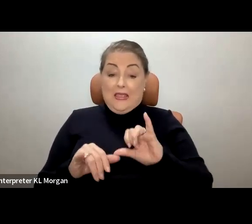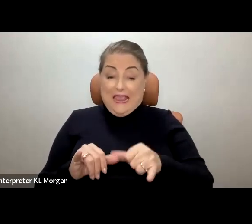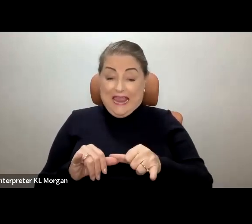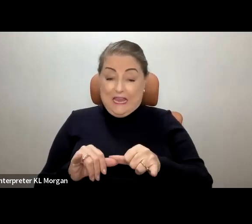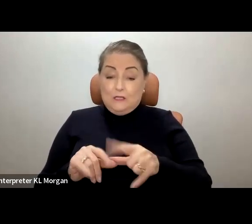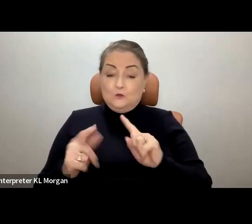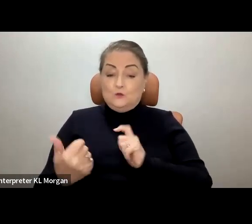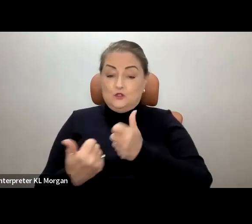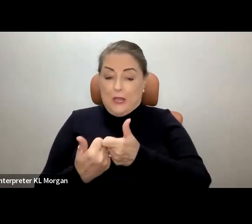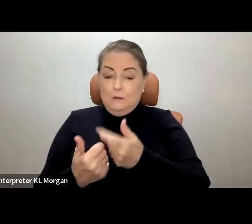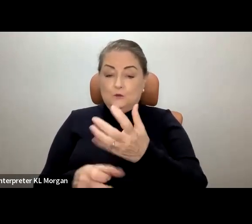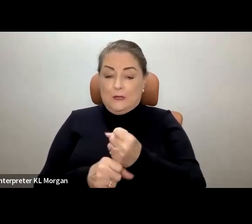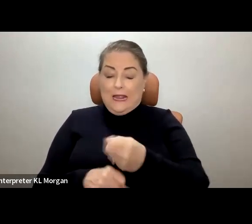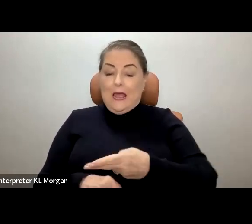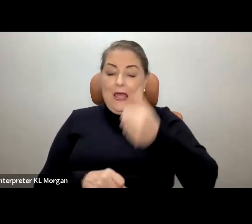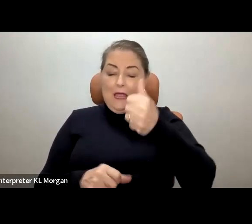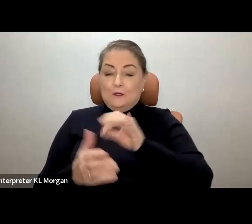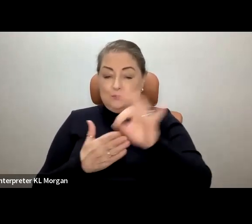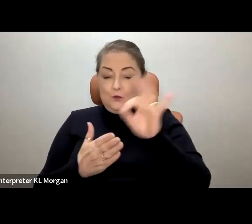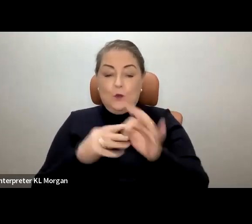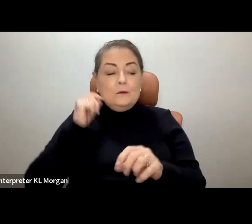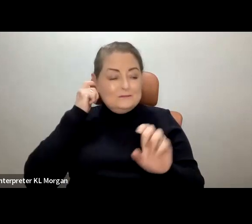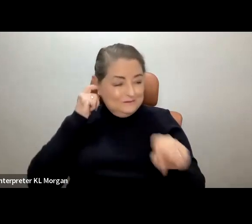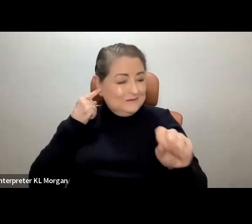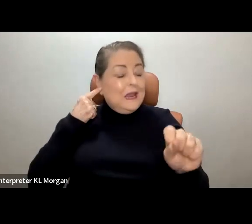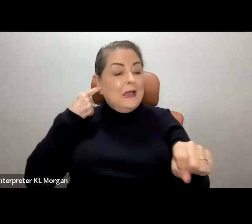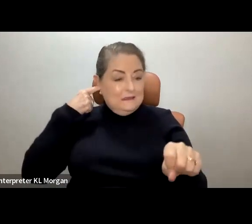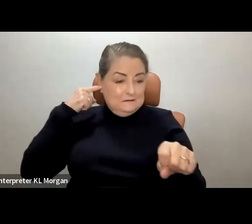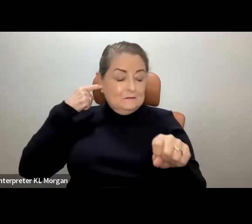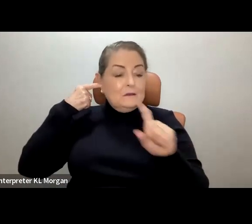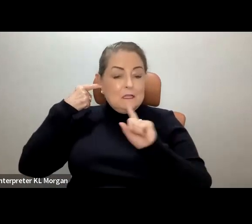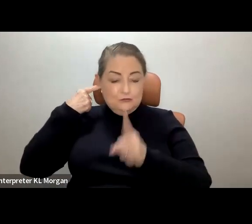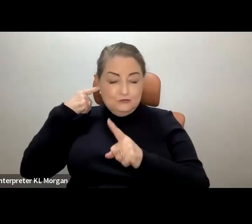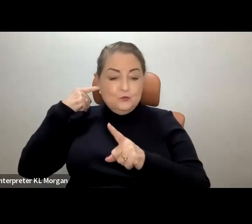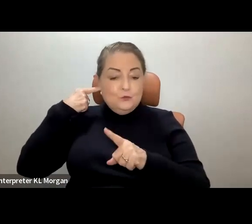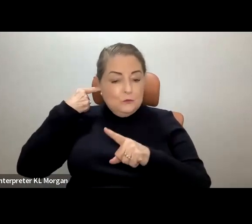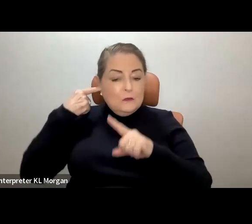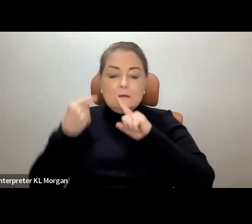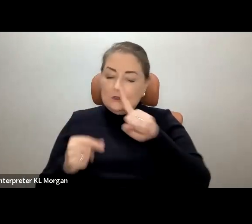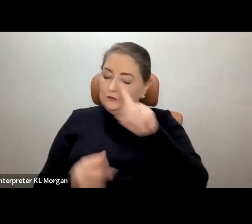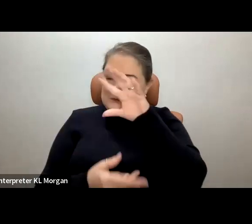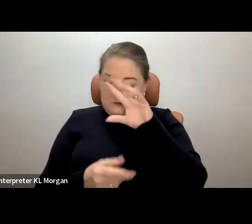[Andrew Marcum] Right. Yes, you do. Yes. Yeah, absolutely. Yeah, totally. That